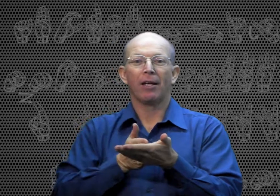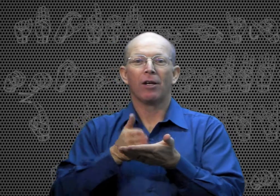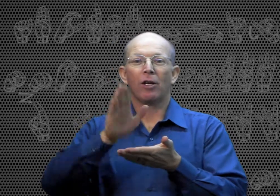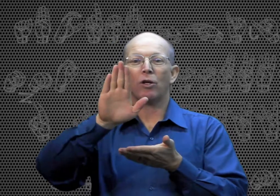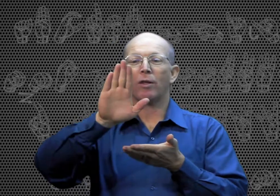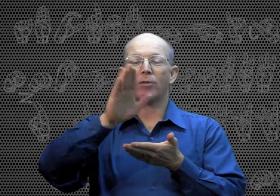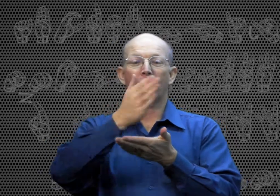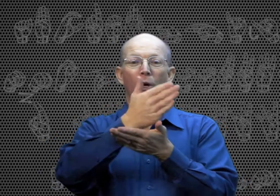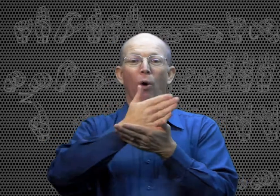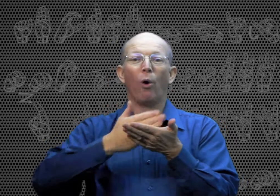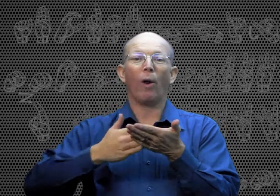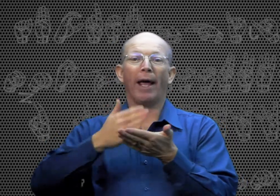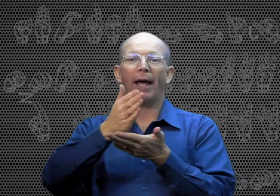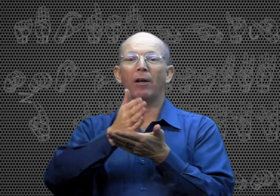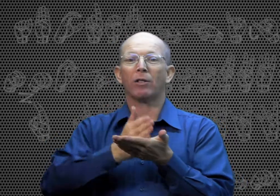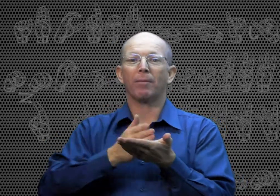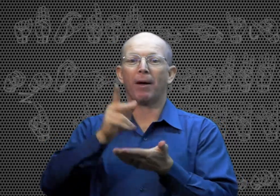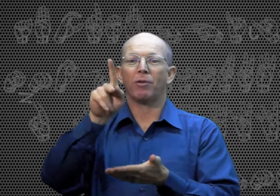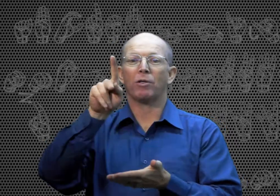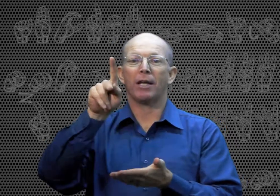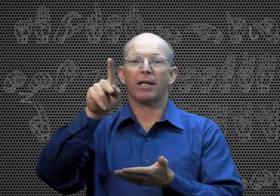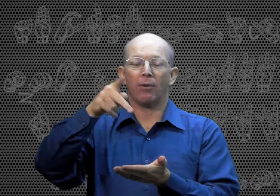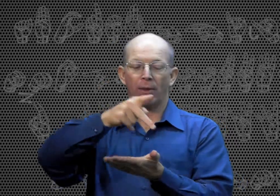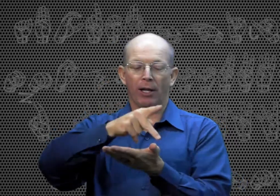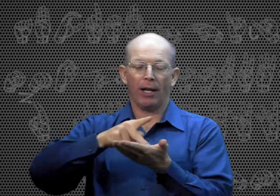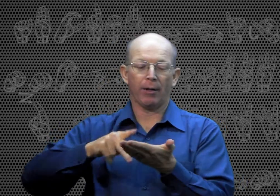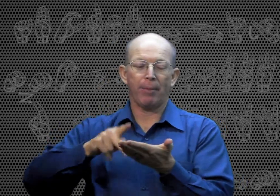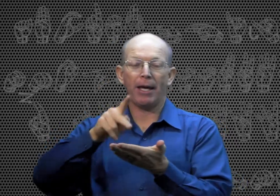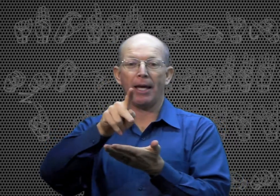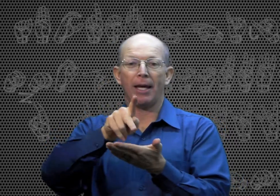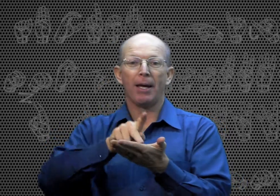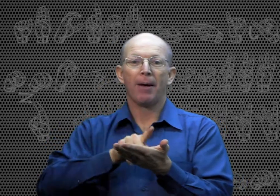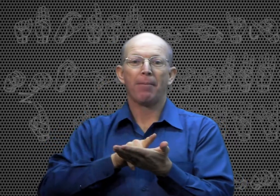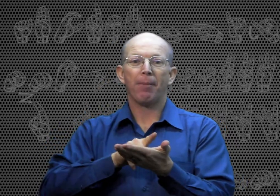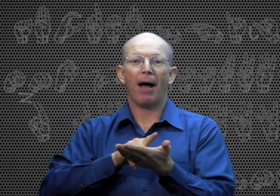You can do this with your whole hand or sometimes you will see it done with the letter P.